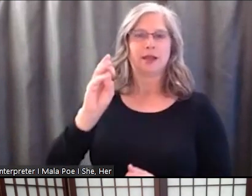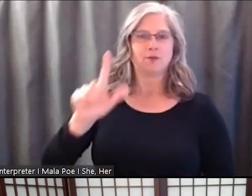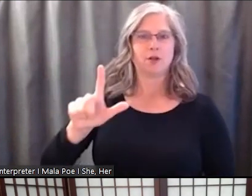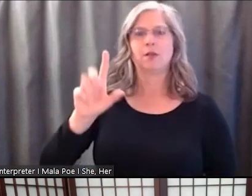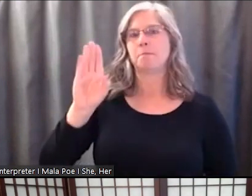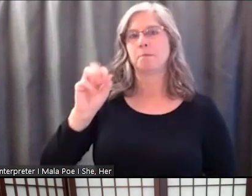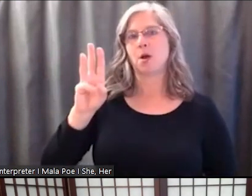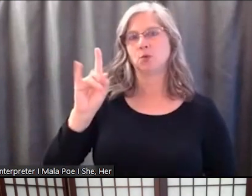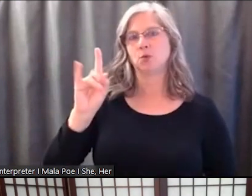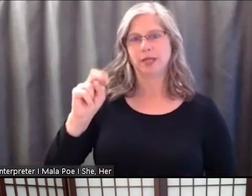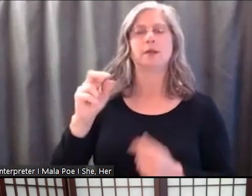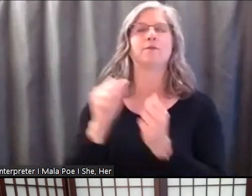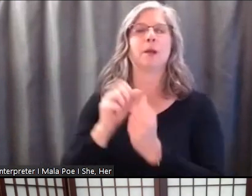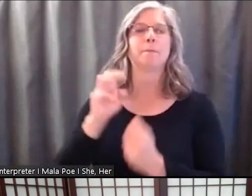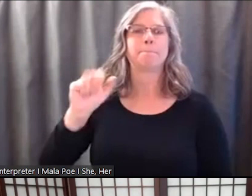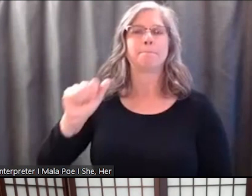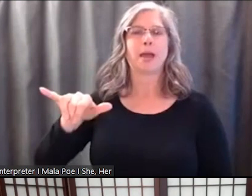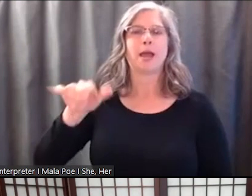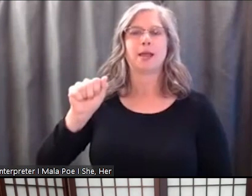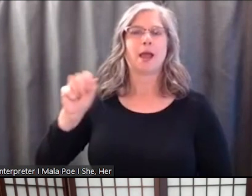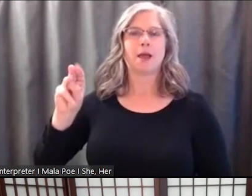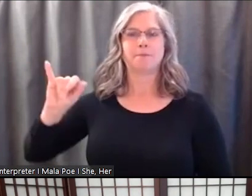and director of the Myaamia Center at Miami University in Ohio.